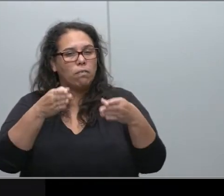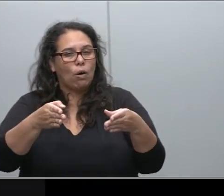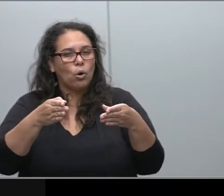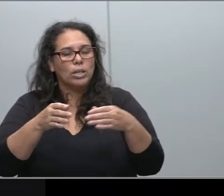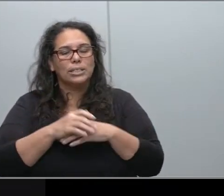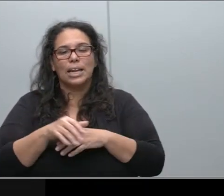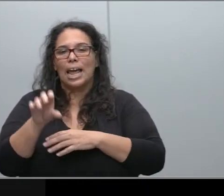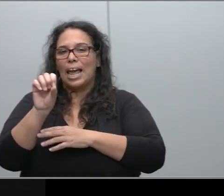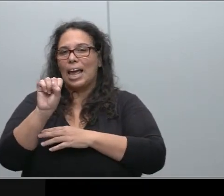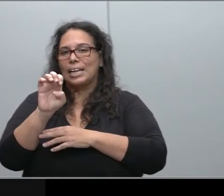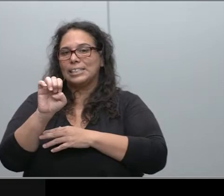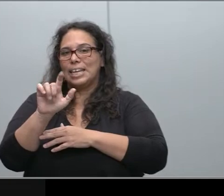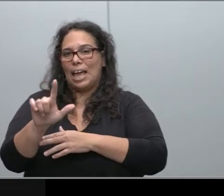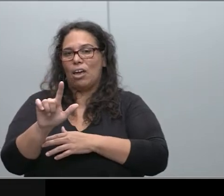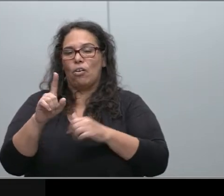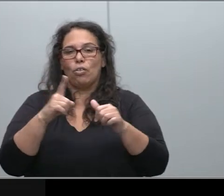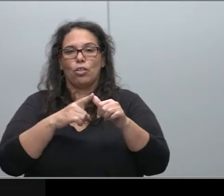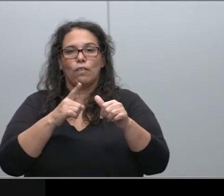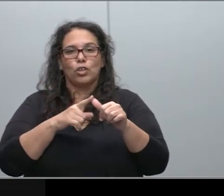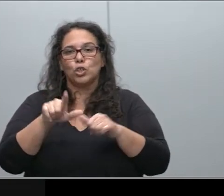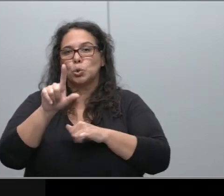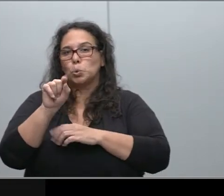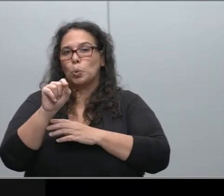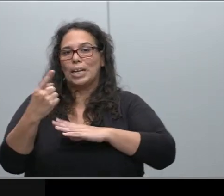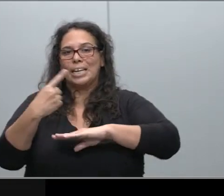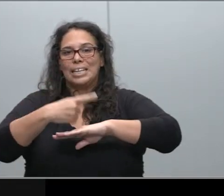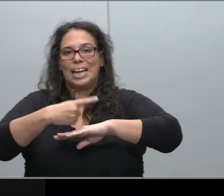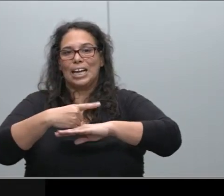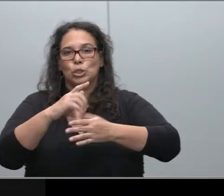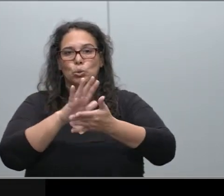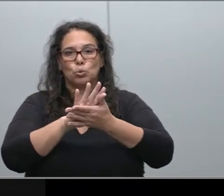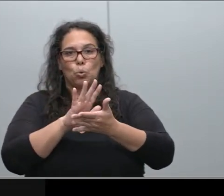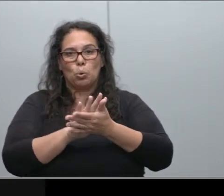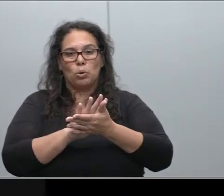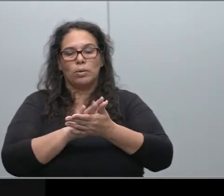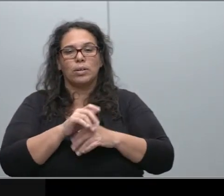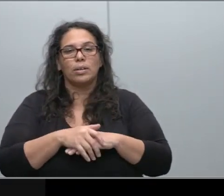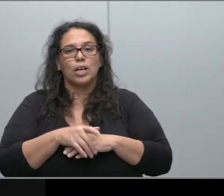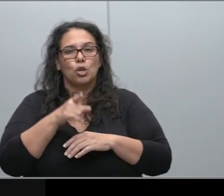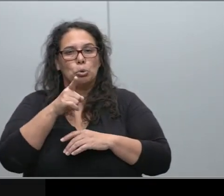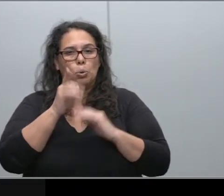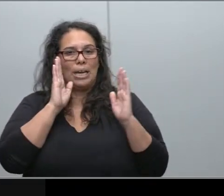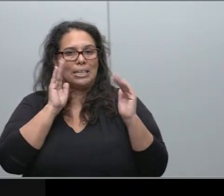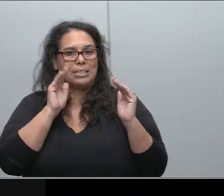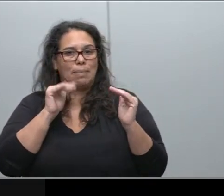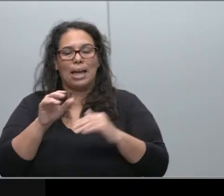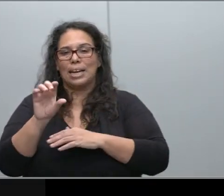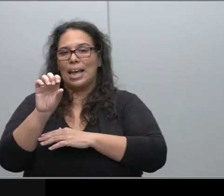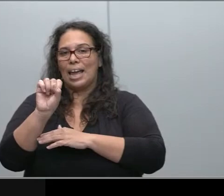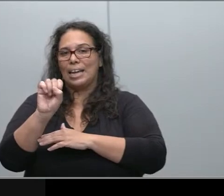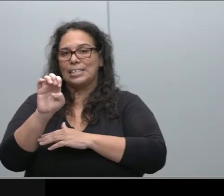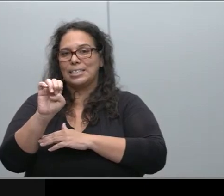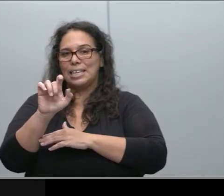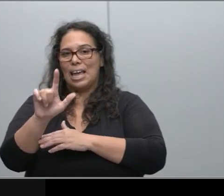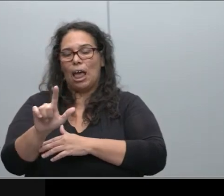into becoming tech support, some of the office staff as well. And we wanna thank them for all their,